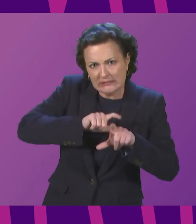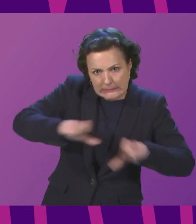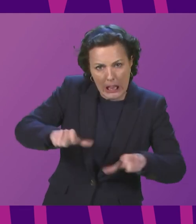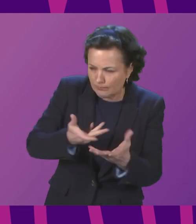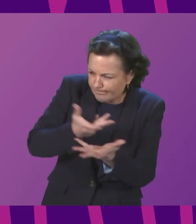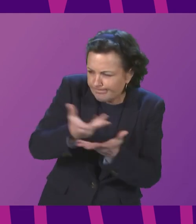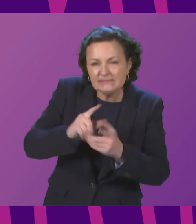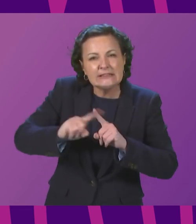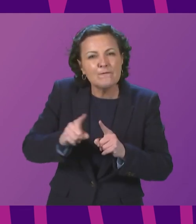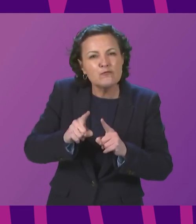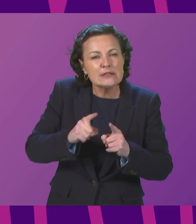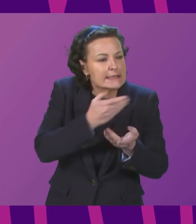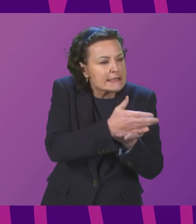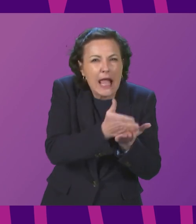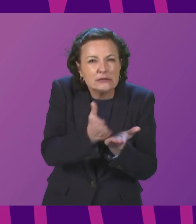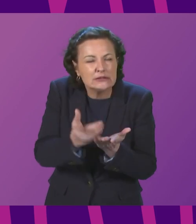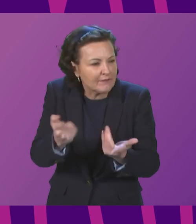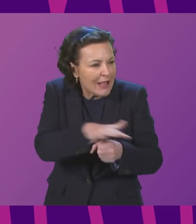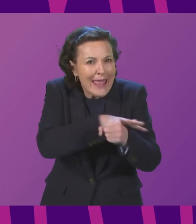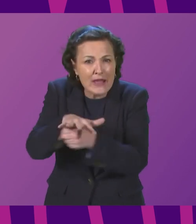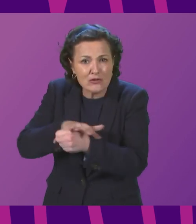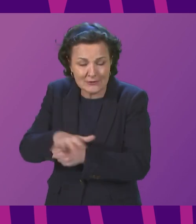sectors that perhaps have not had support before, or which need more targeted support,